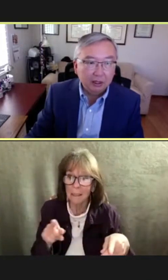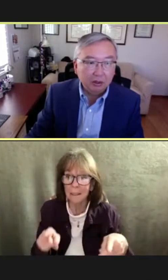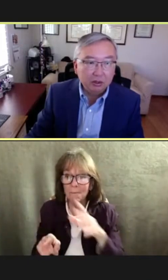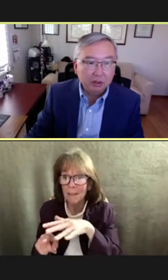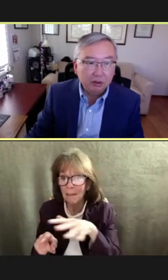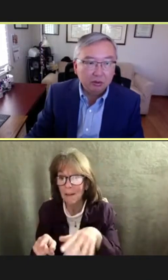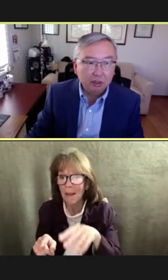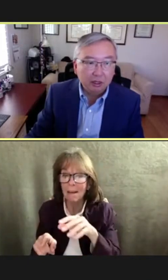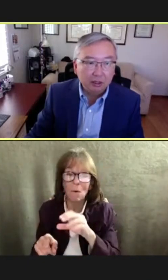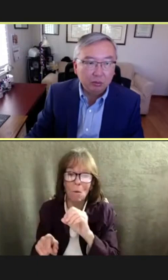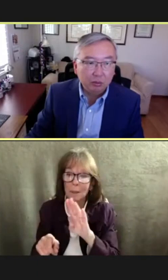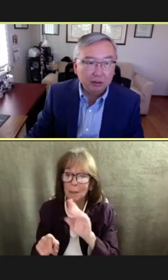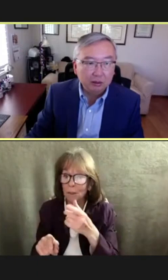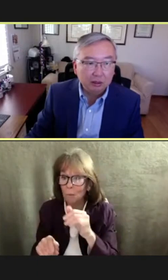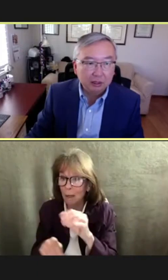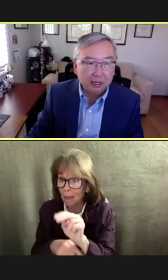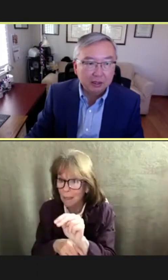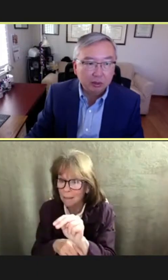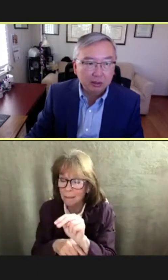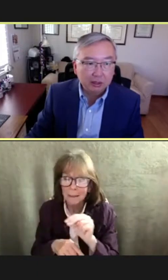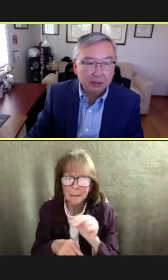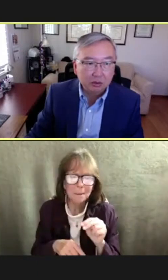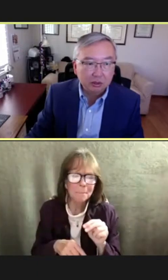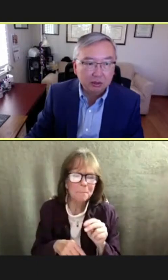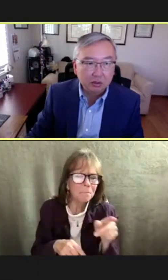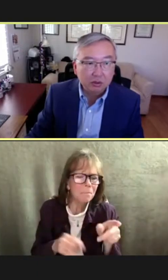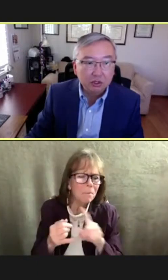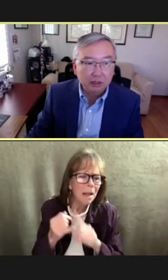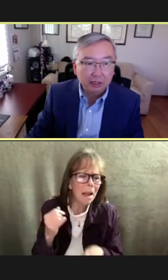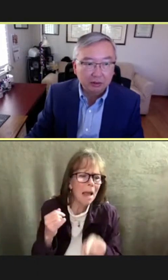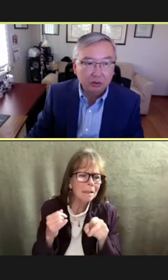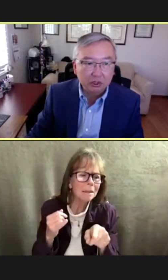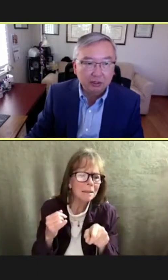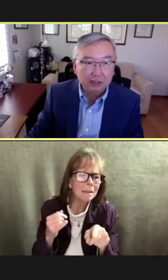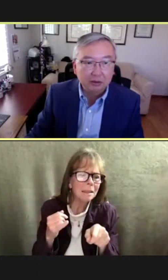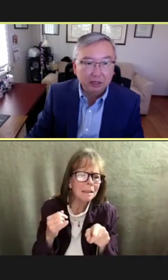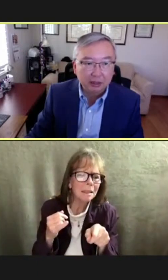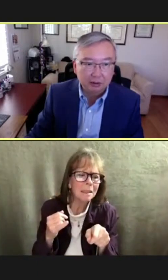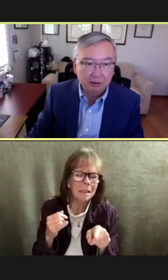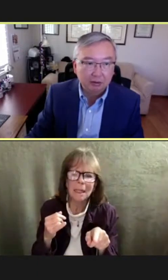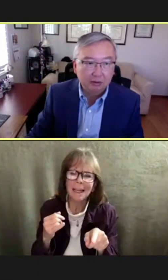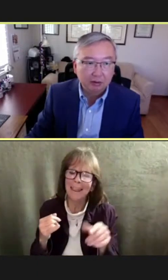And also, one last one is it's unusually